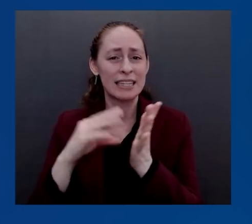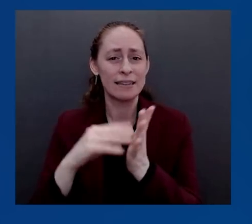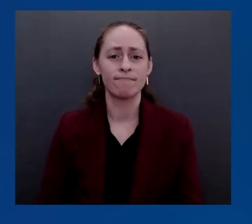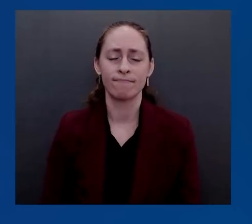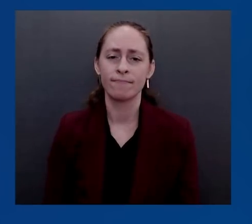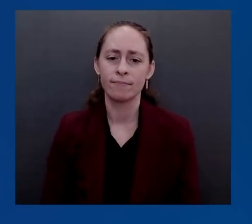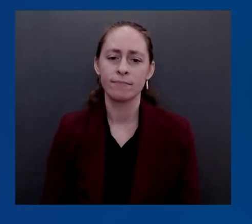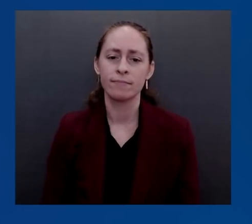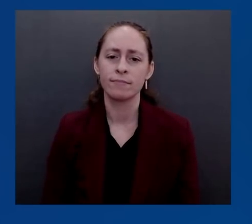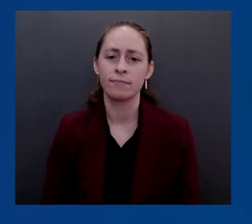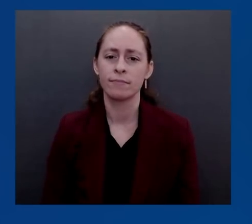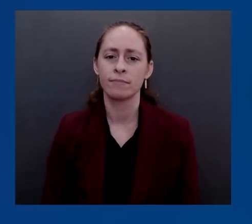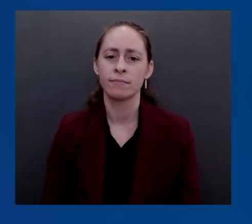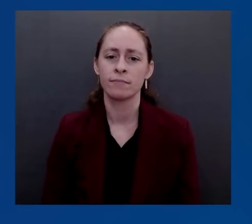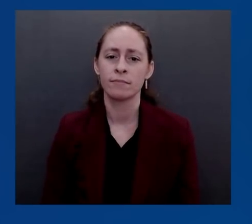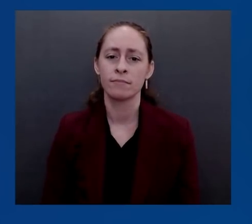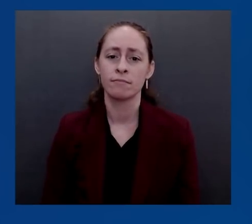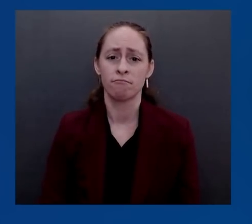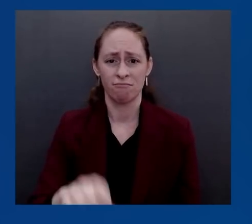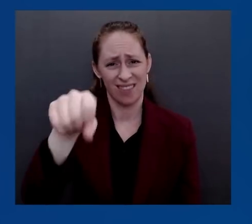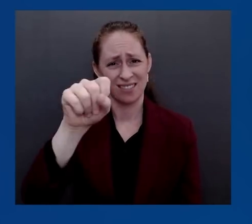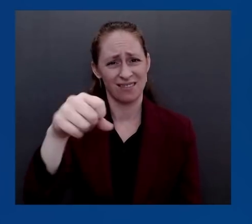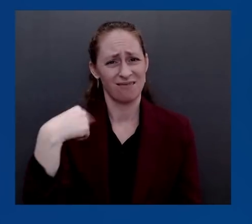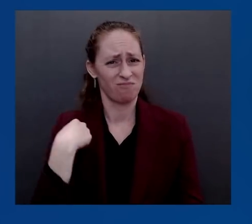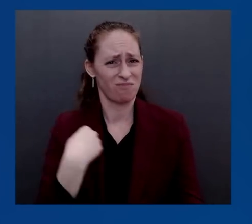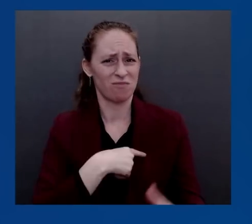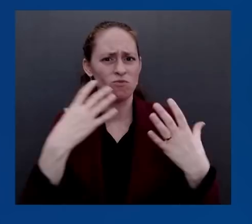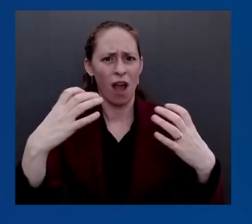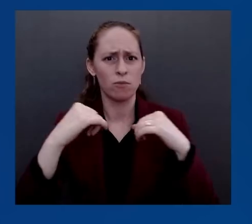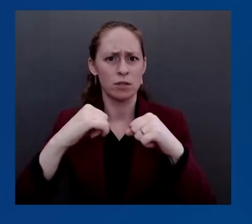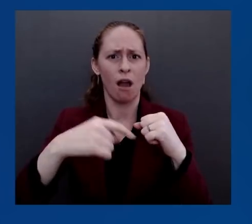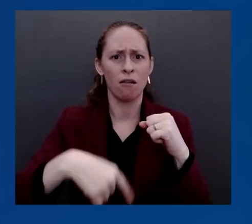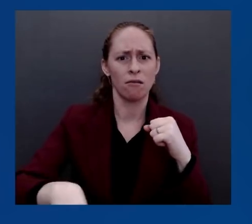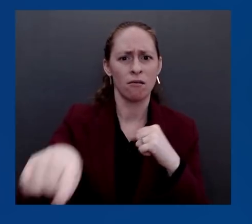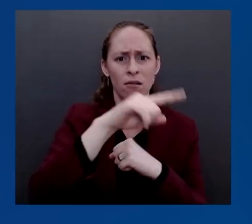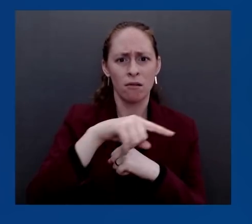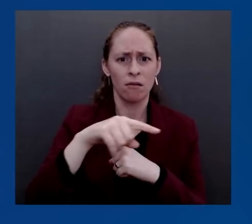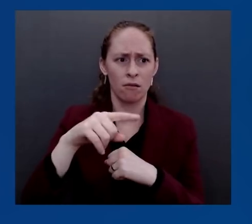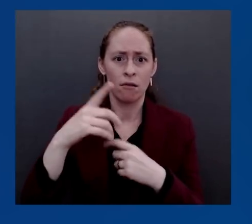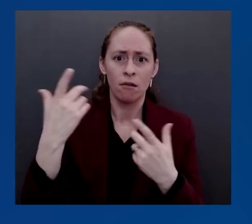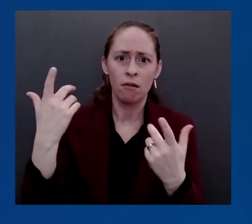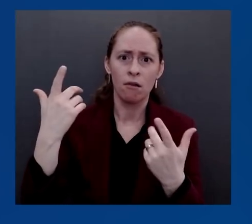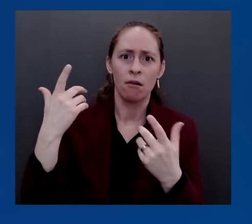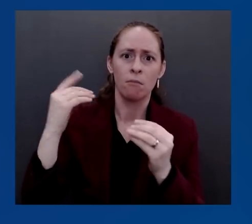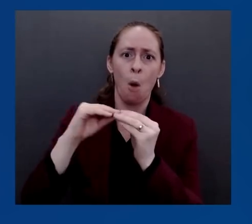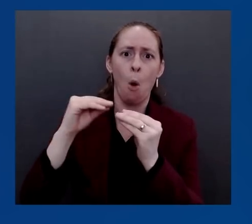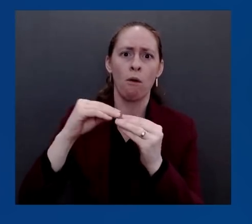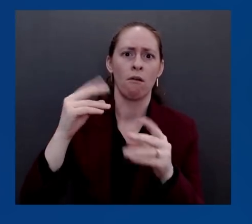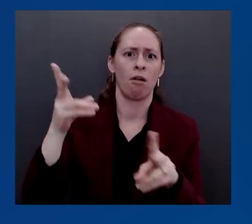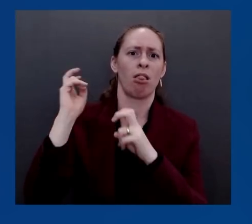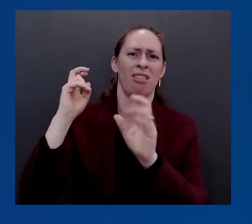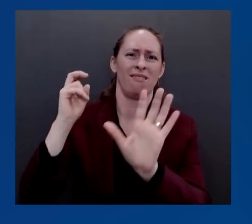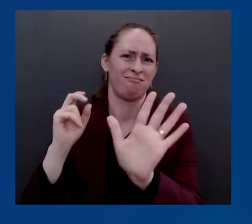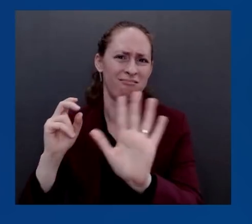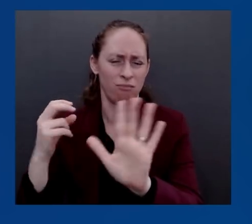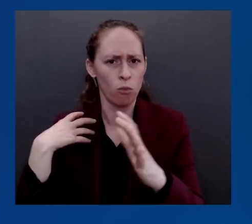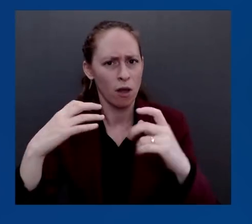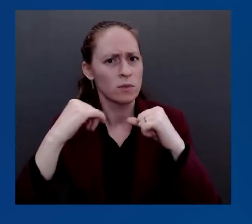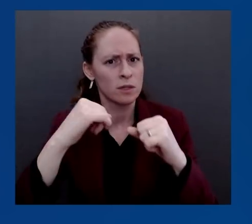We certainly want to protect against symptomatic infection; we'd like to do that. And we don't take lightly long COVID.